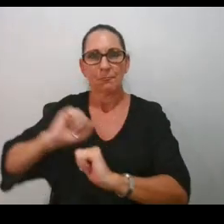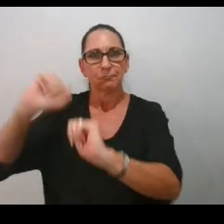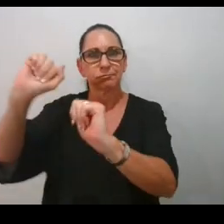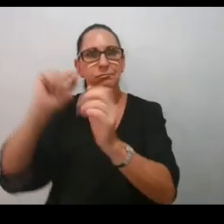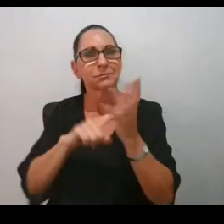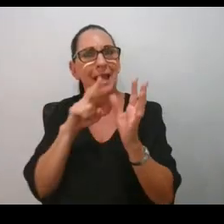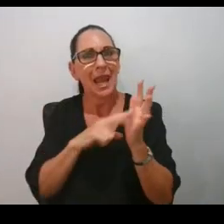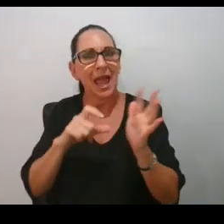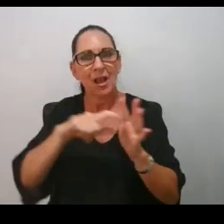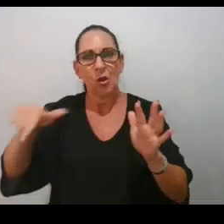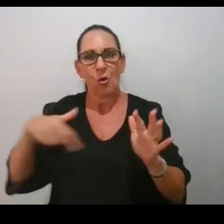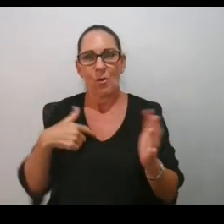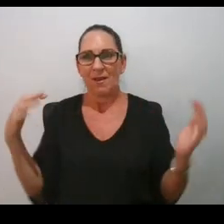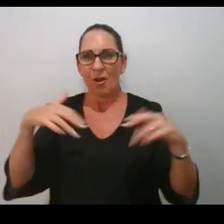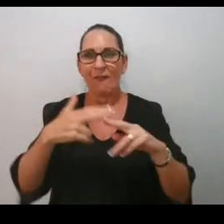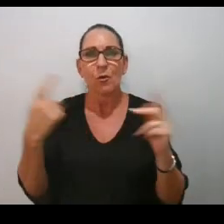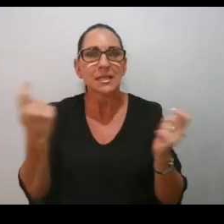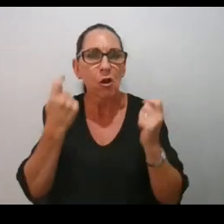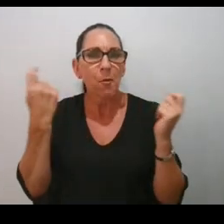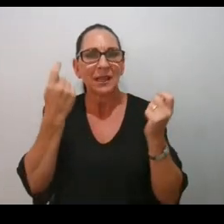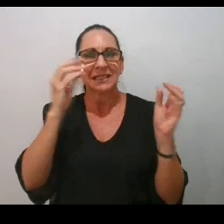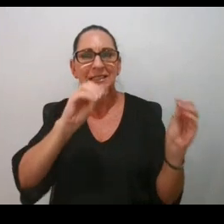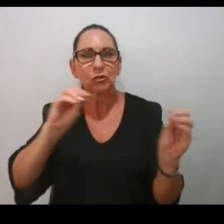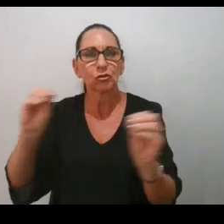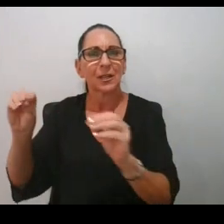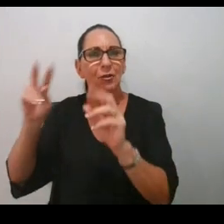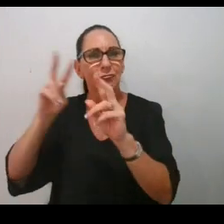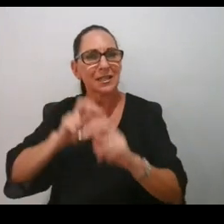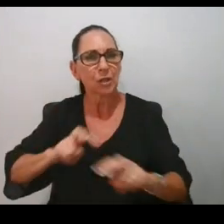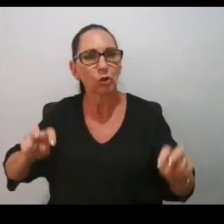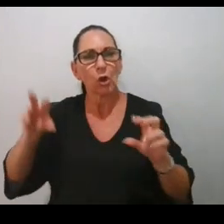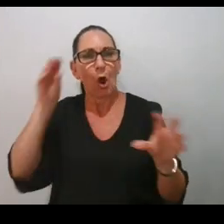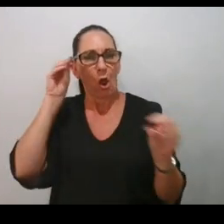and we acknowledge the important role Aboriginal and Torres Strait Islander people play in our